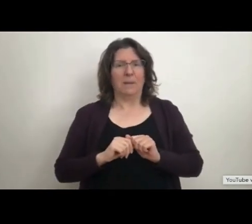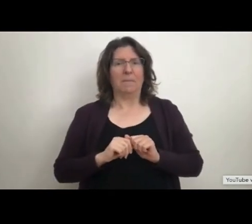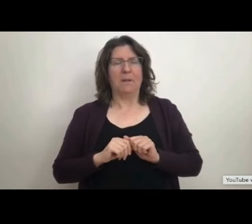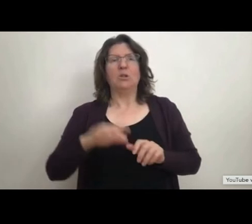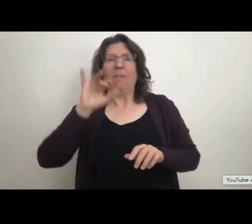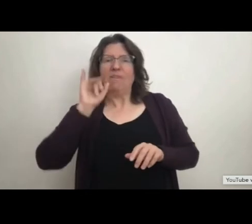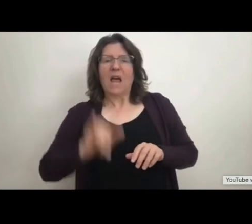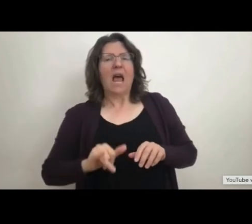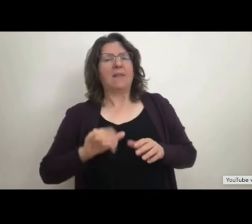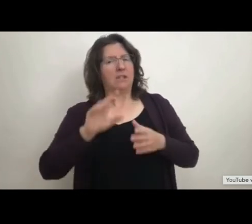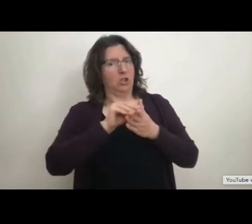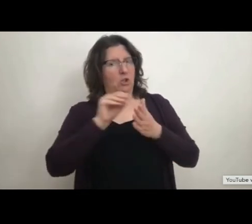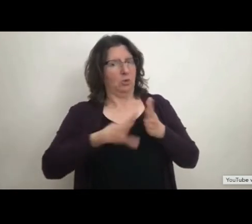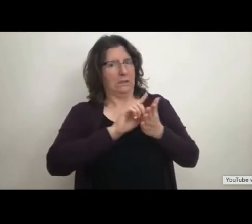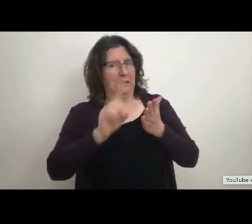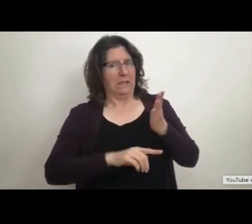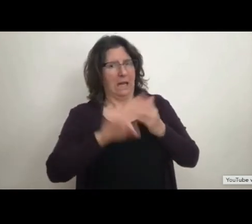This was entirely designed by the students.